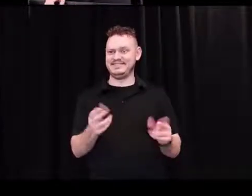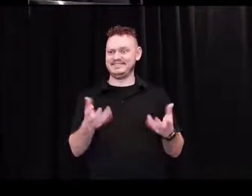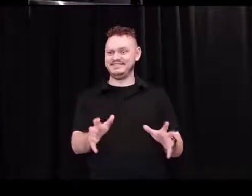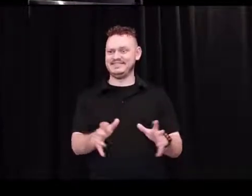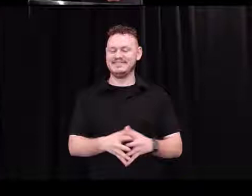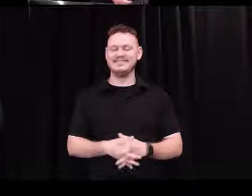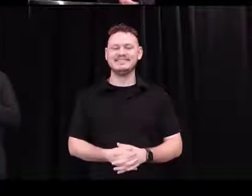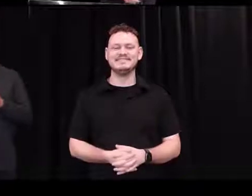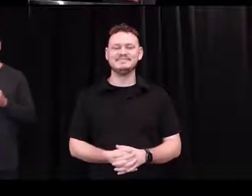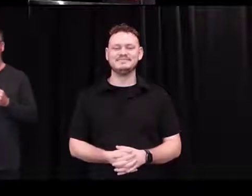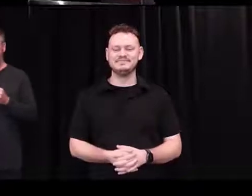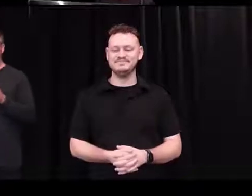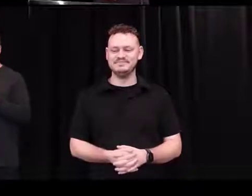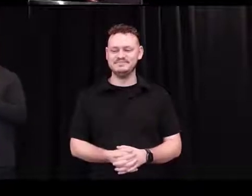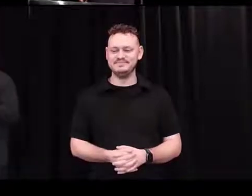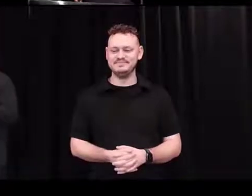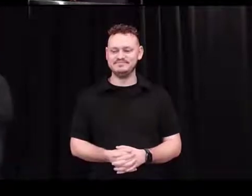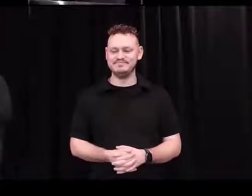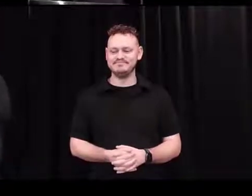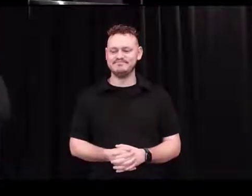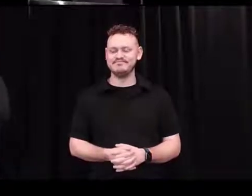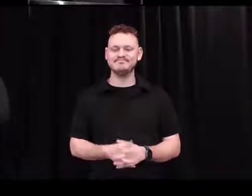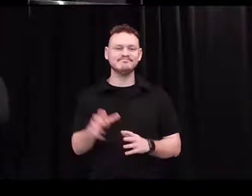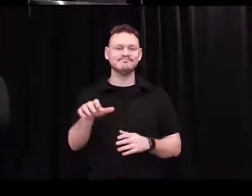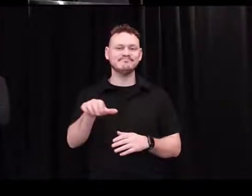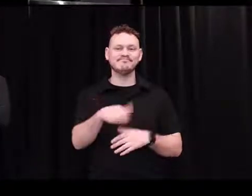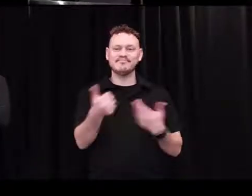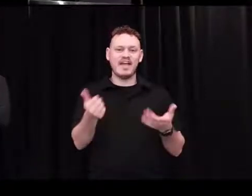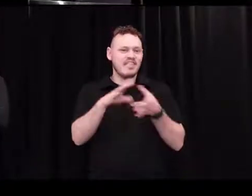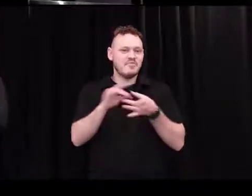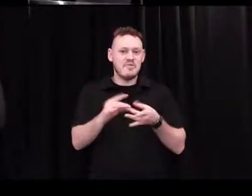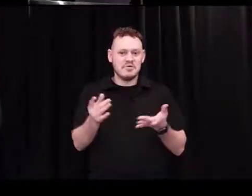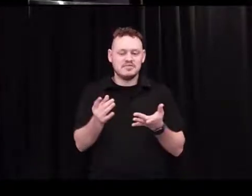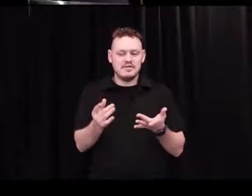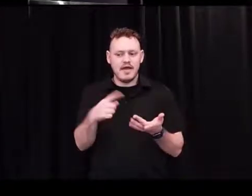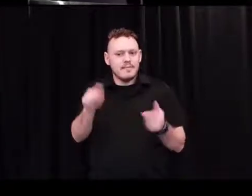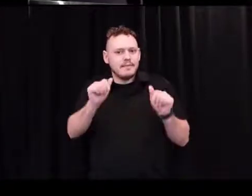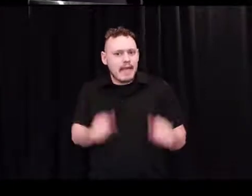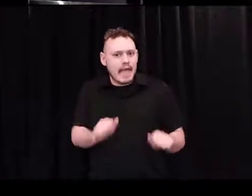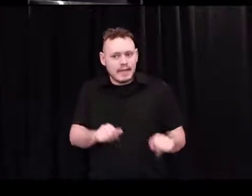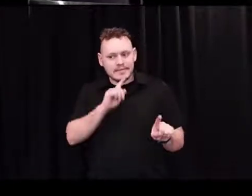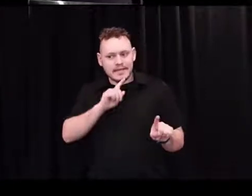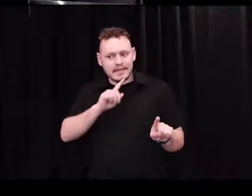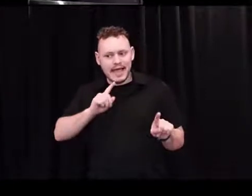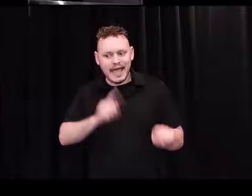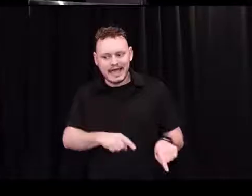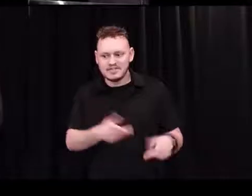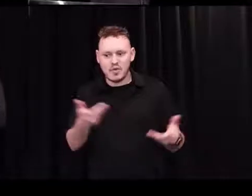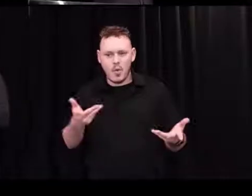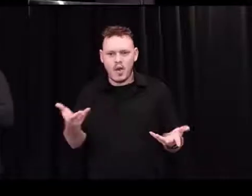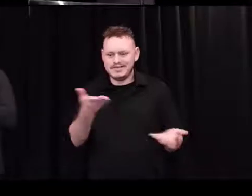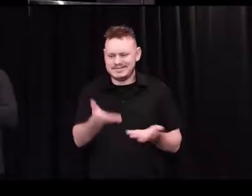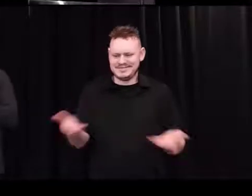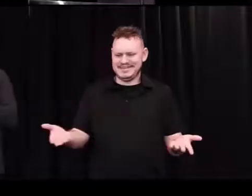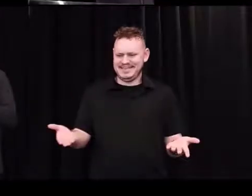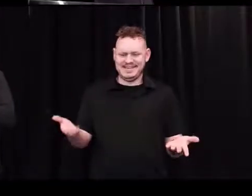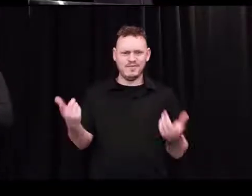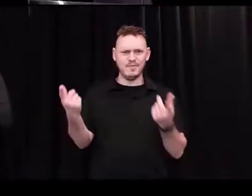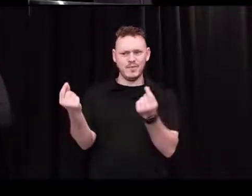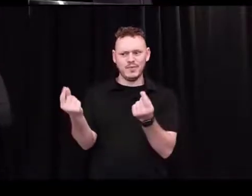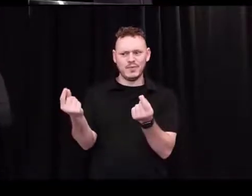All right, in other words be able to answer, "What what is this thing and what does it do? Hey that